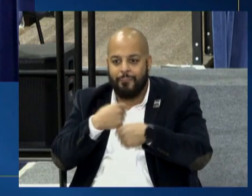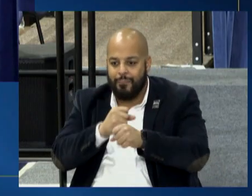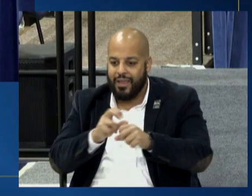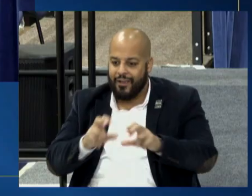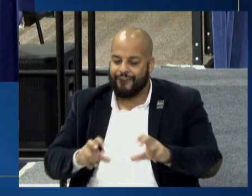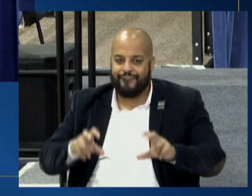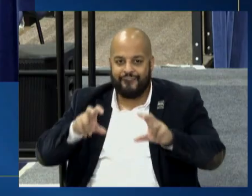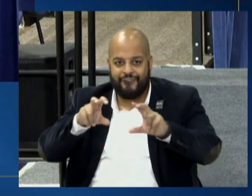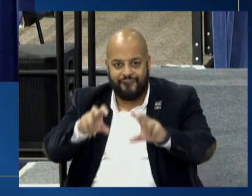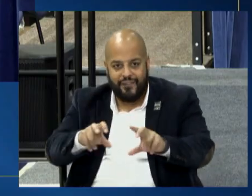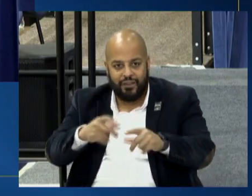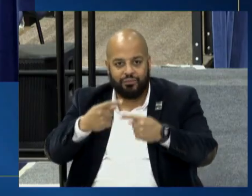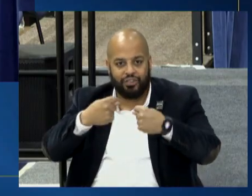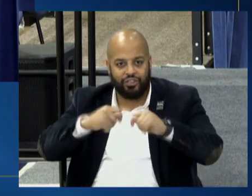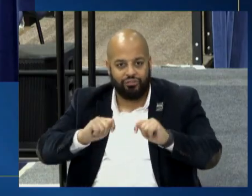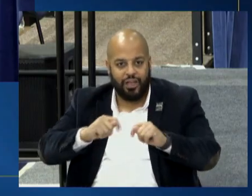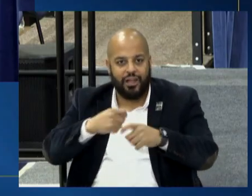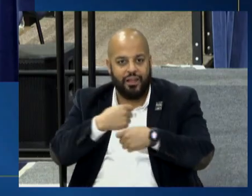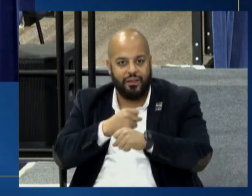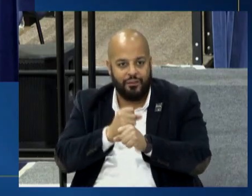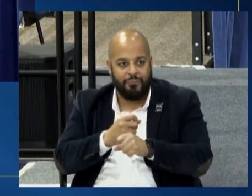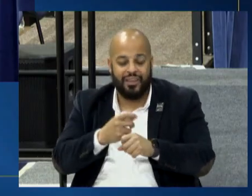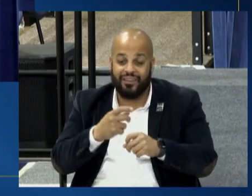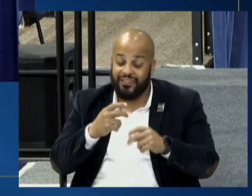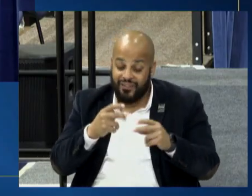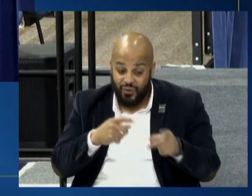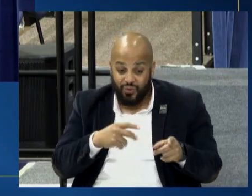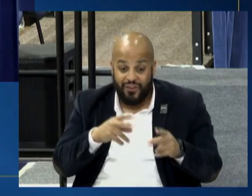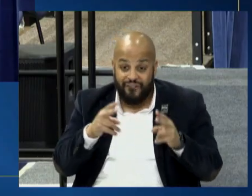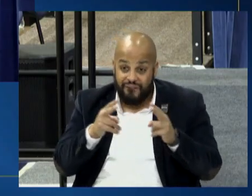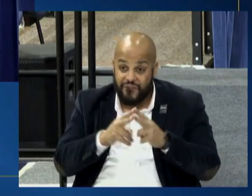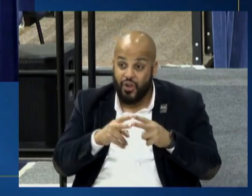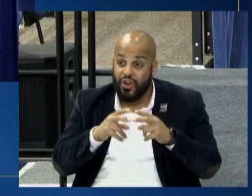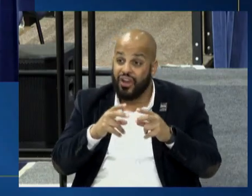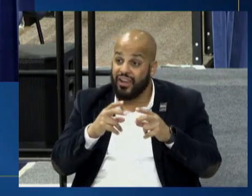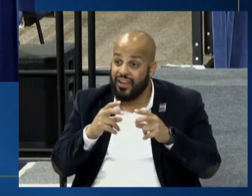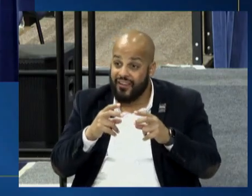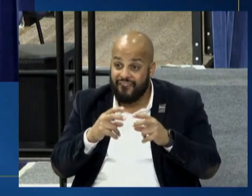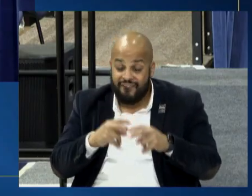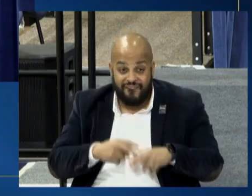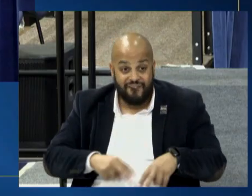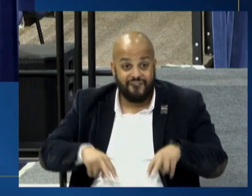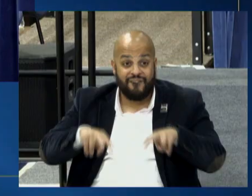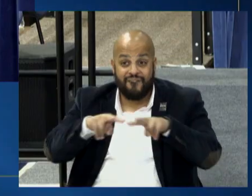of these very valuable capabilities that have had that initial proven capability,